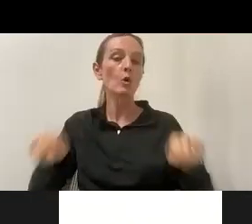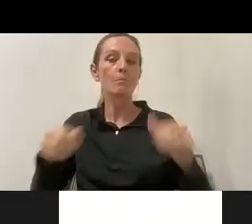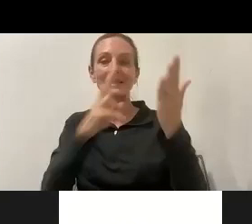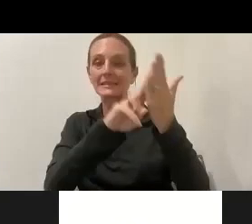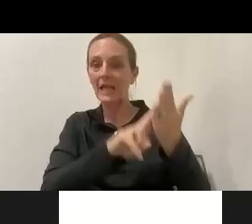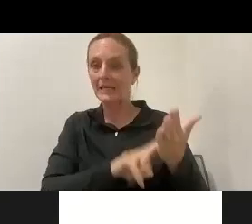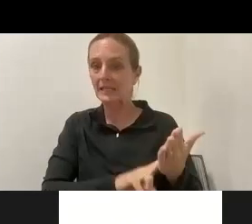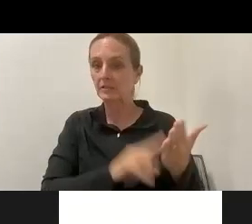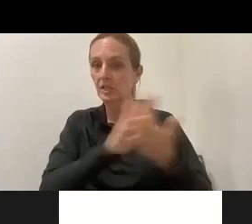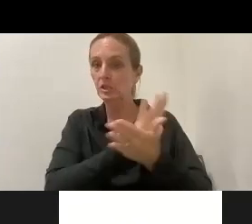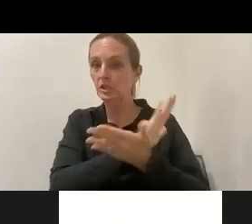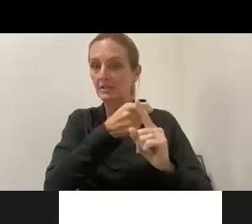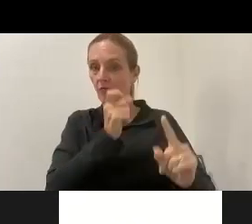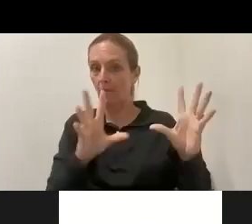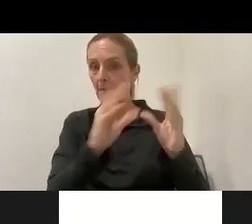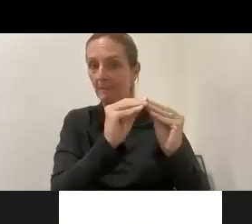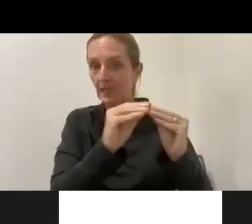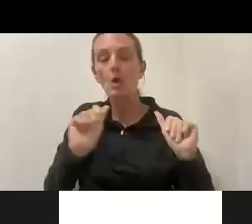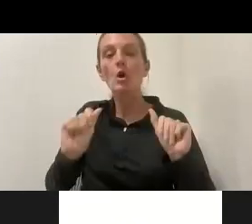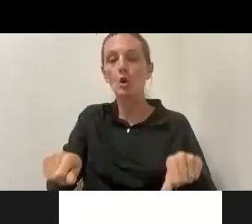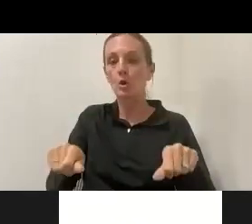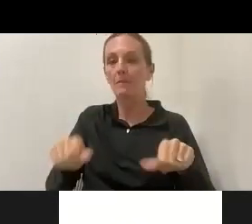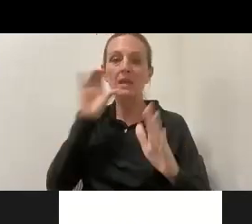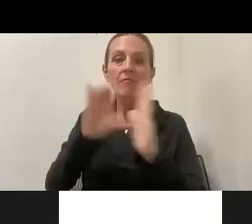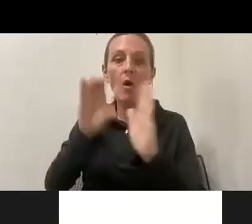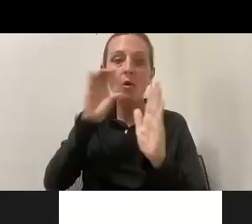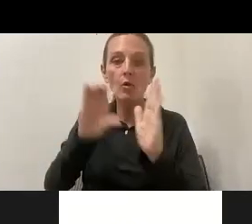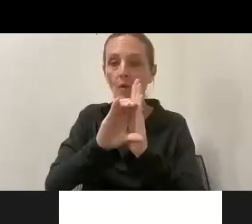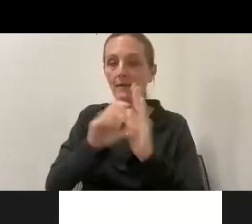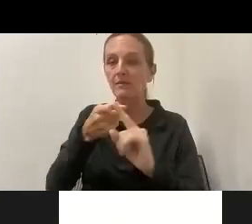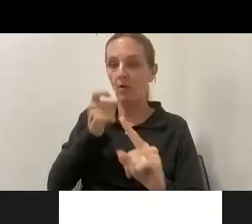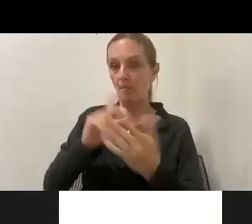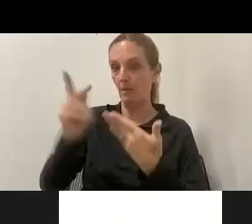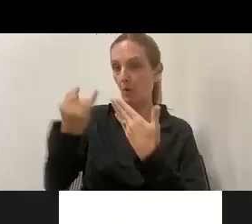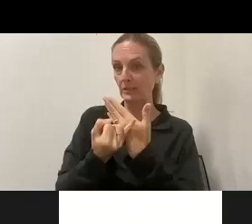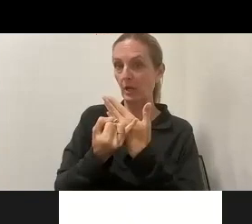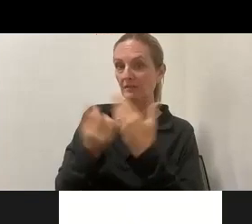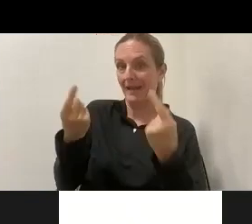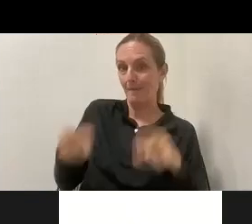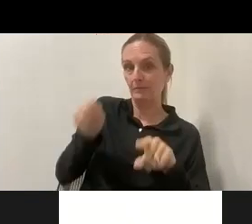It might be photographs of the project that was taking place. It could be a number of things like